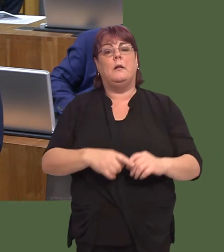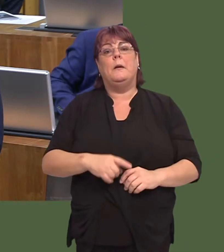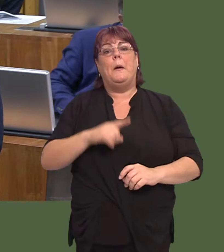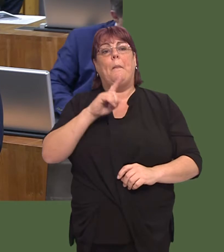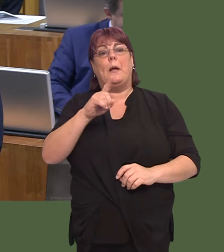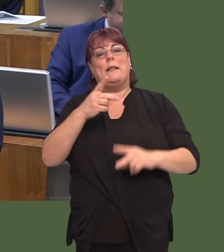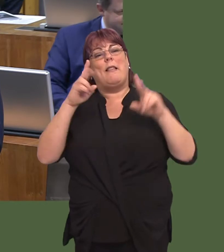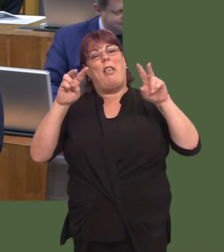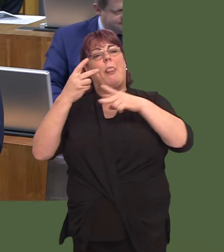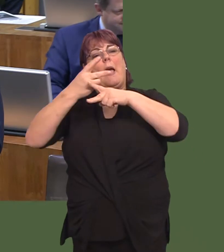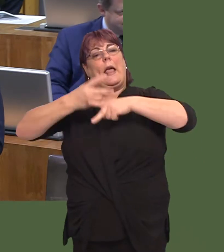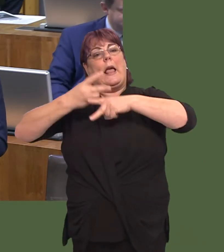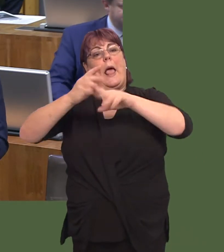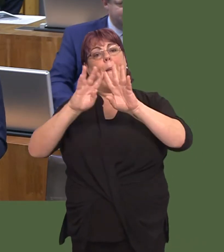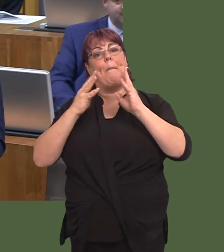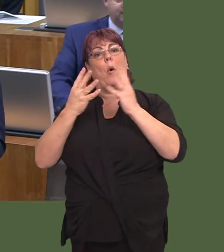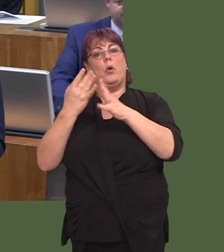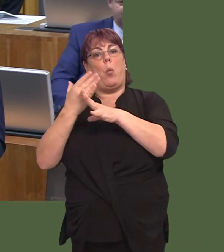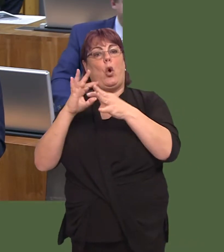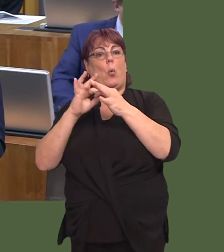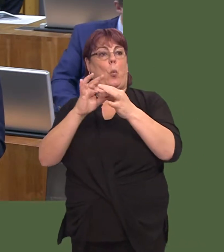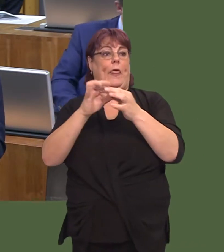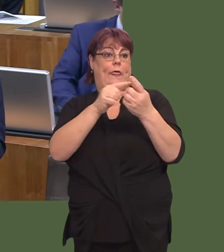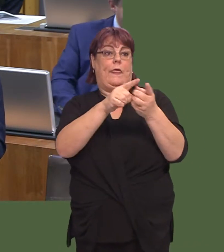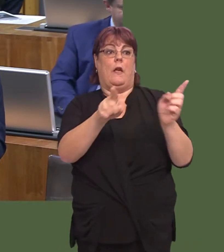that level of engagement, and thatís why, of course, we work with them in order to identify